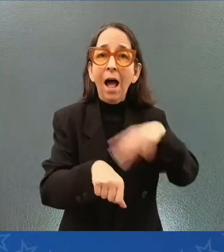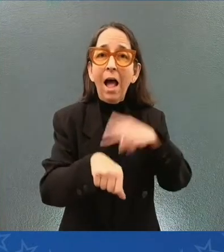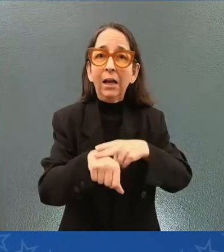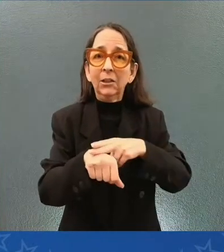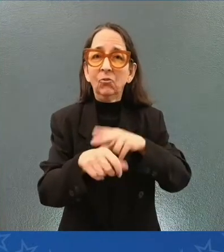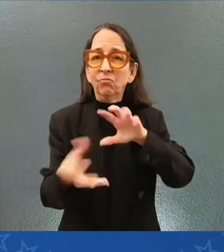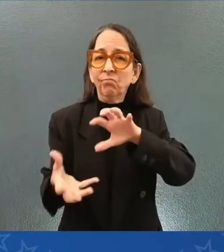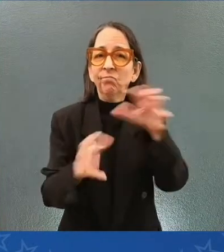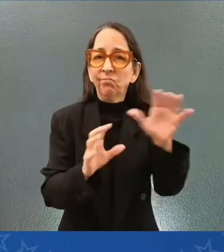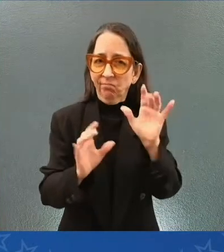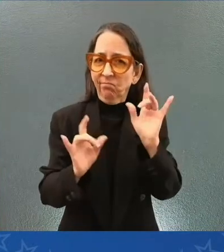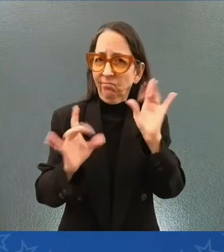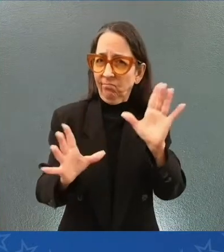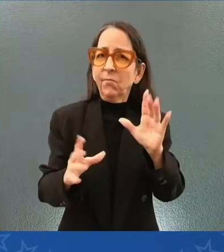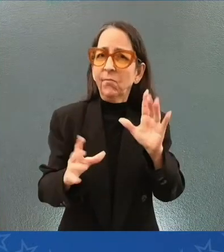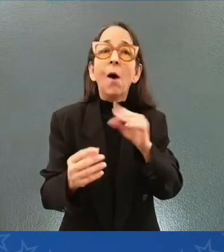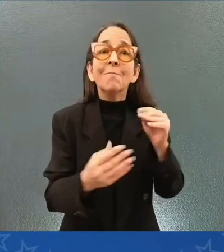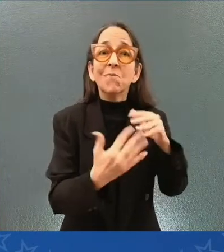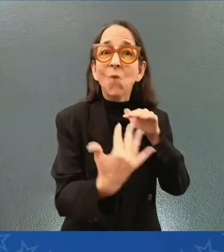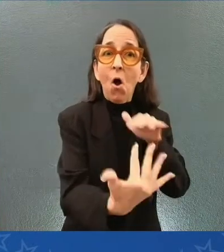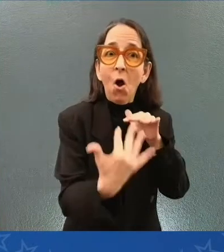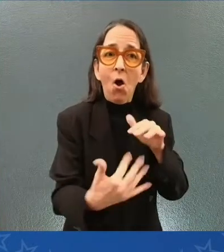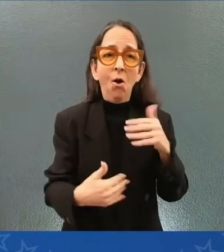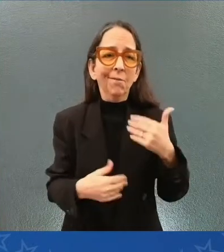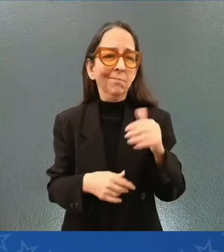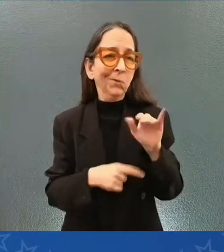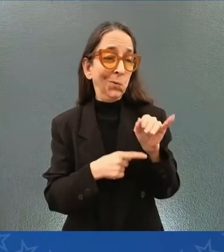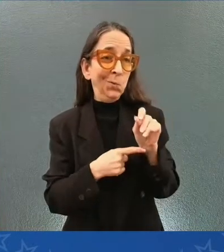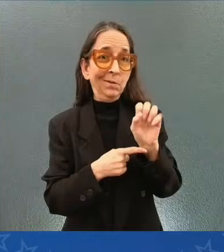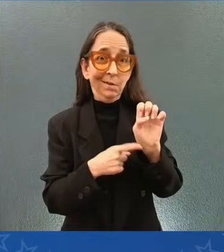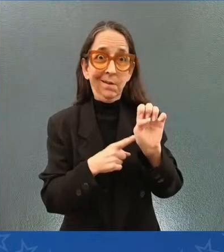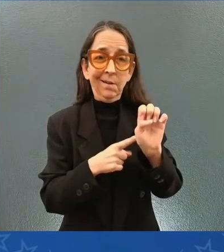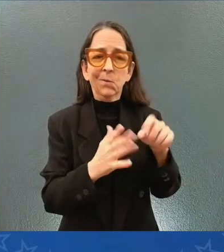José Andrés shows us that there was a seat for everyone at the table.